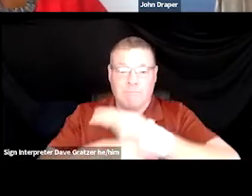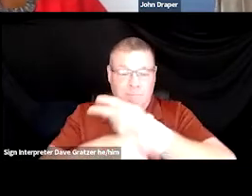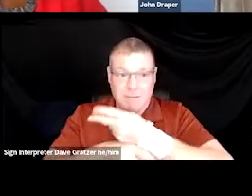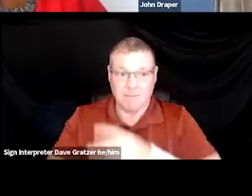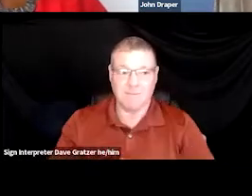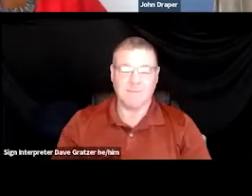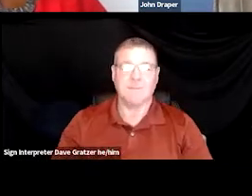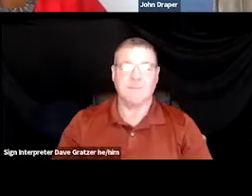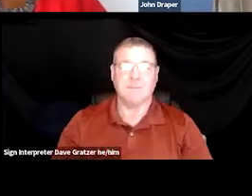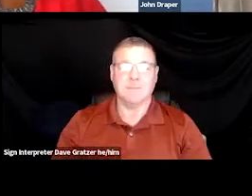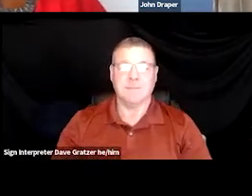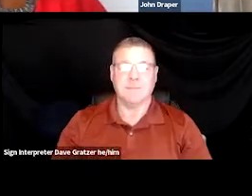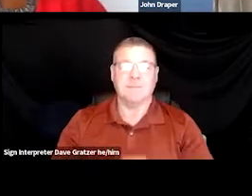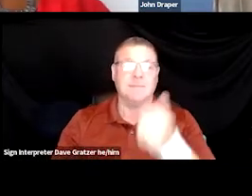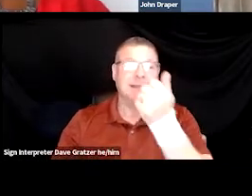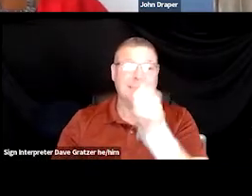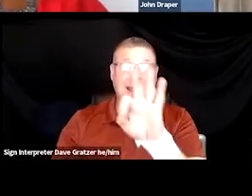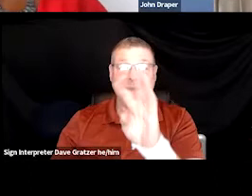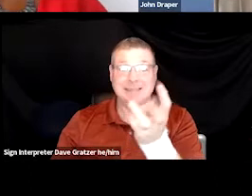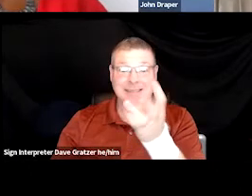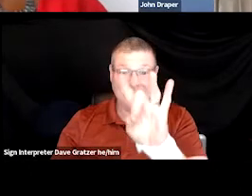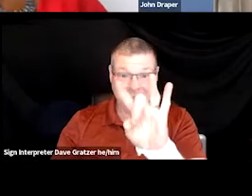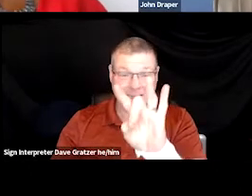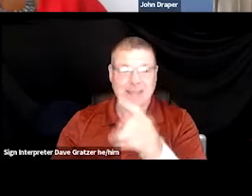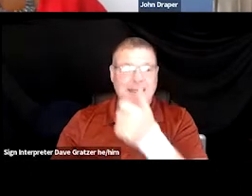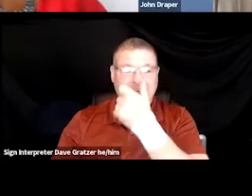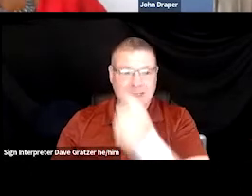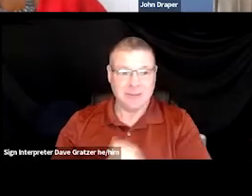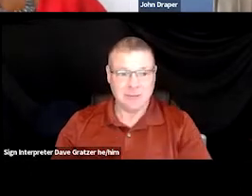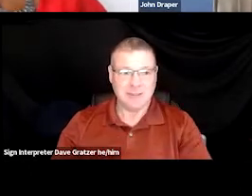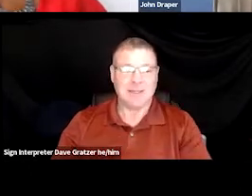So in 1968, interestingly, 911 was announced by AT&T.